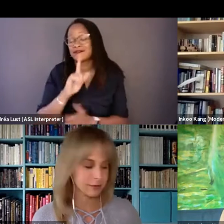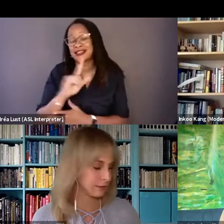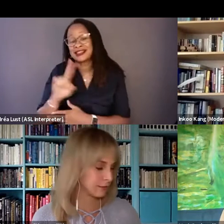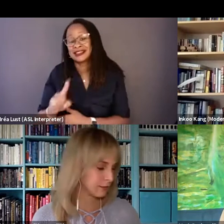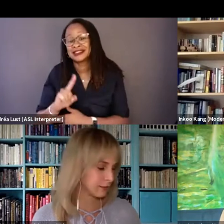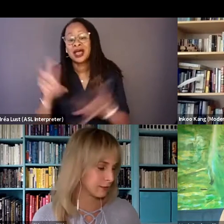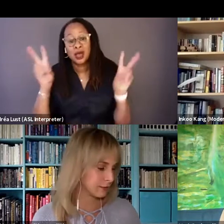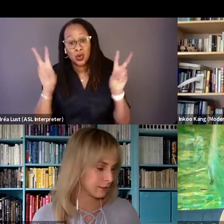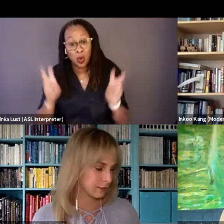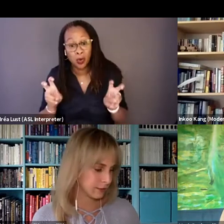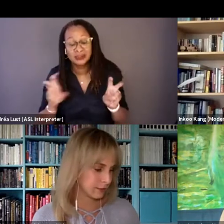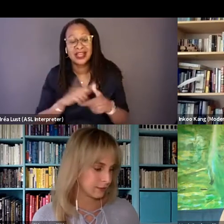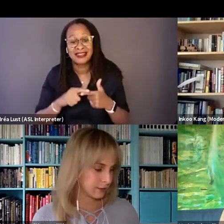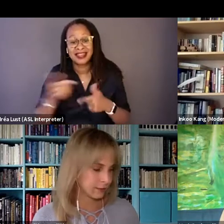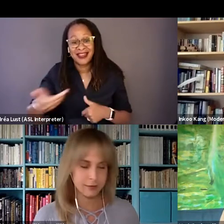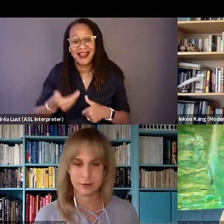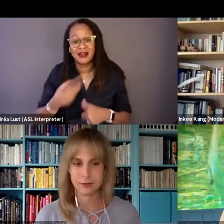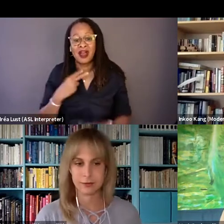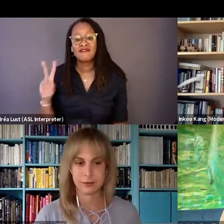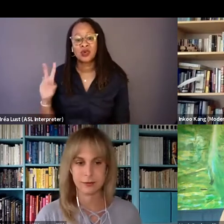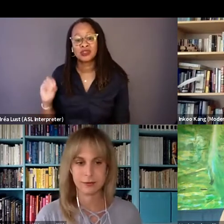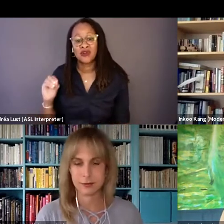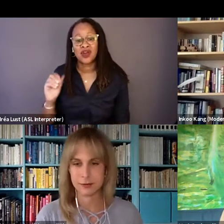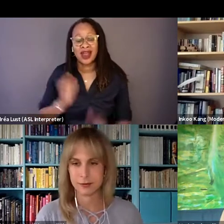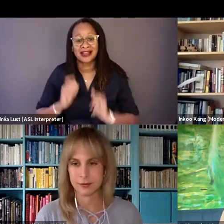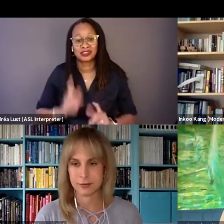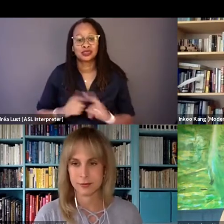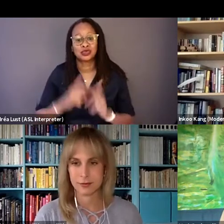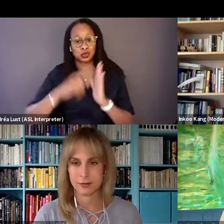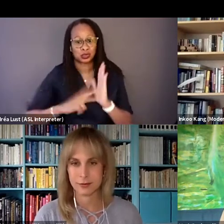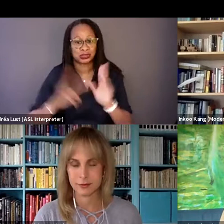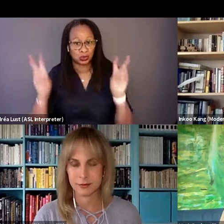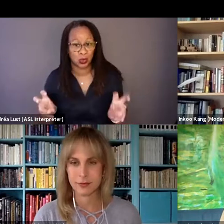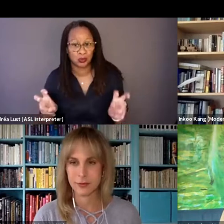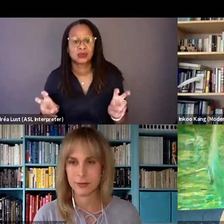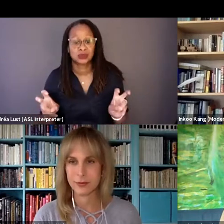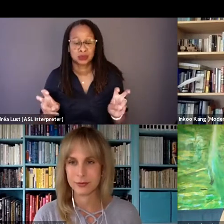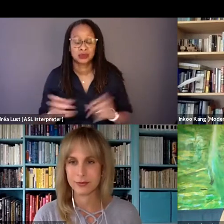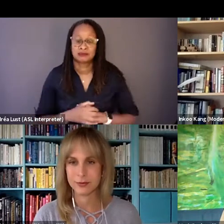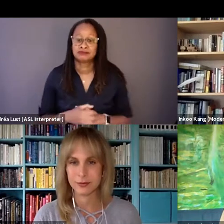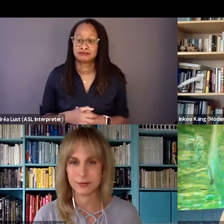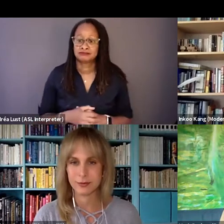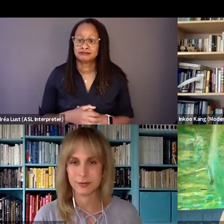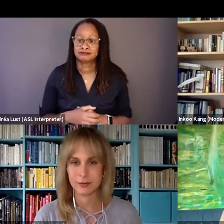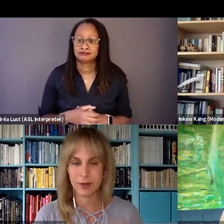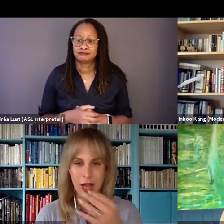and then we had to hire a voiceover actor to actually read the quotes. And so I can't do the math percentage-wise,